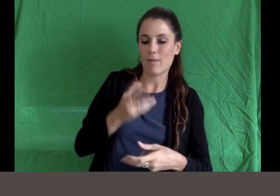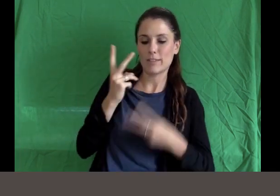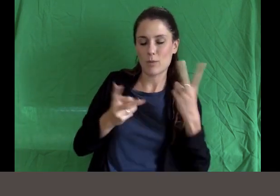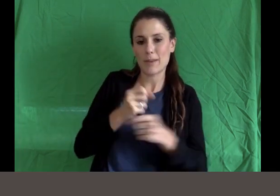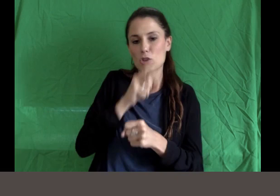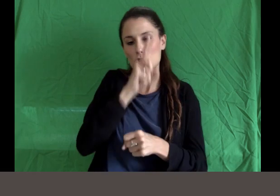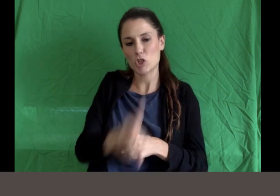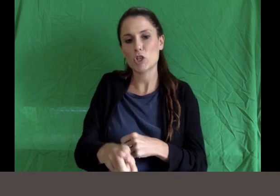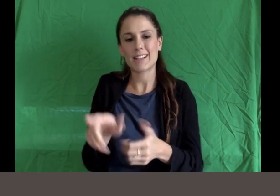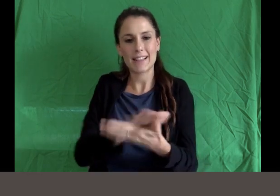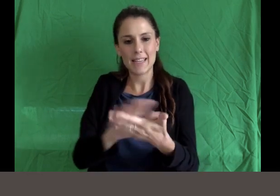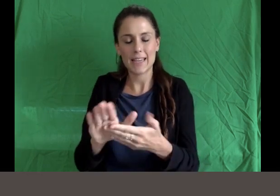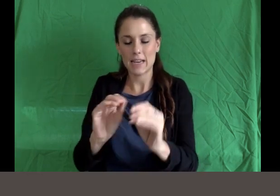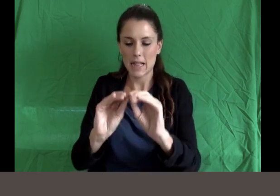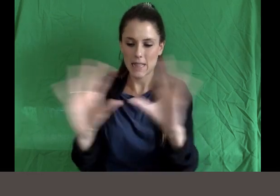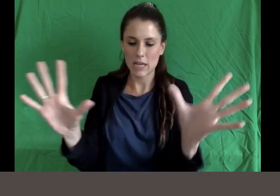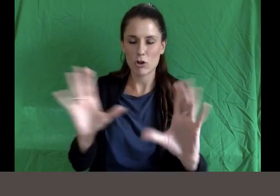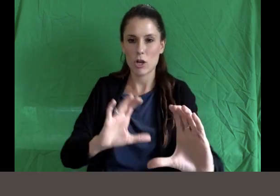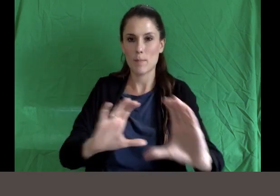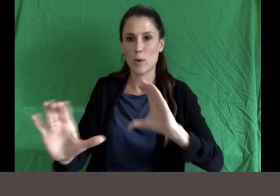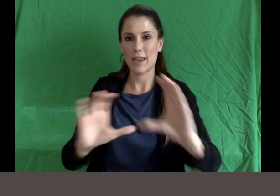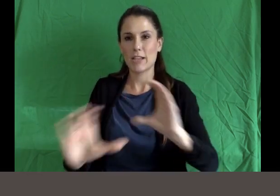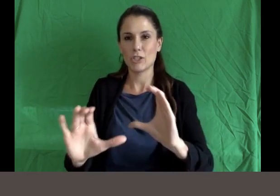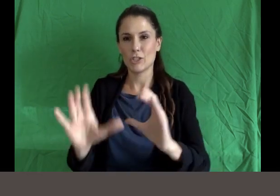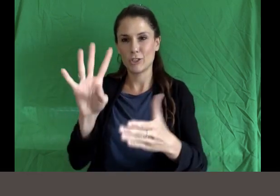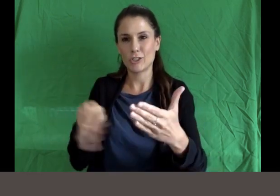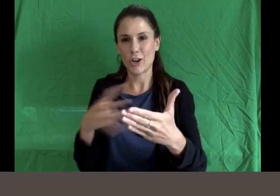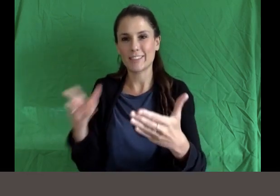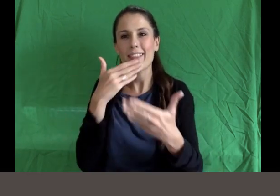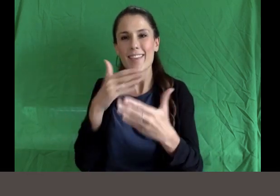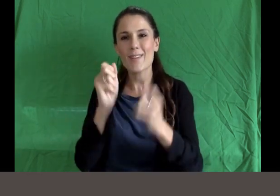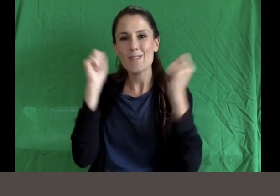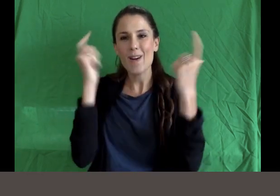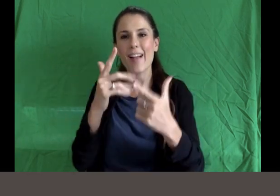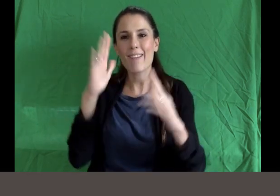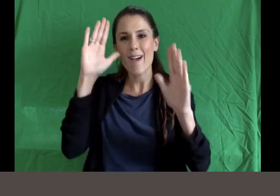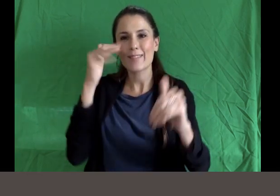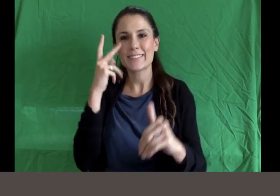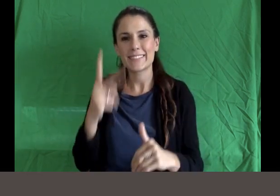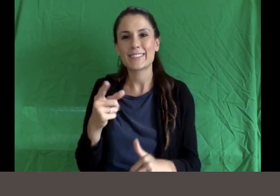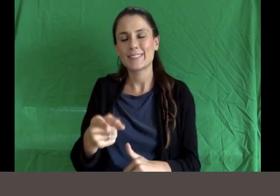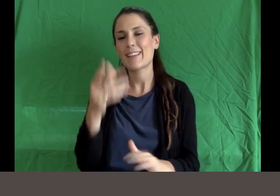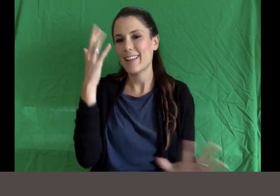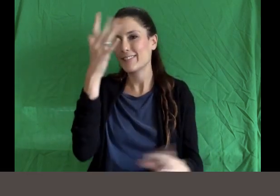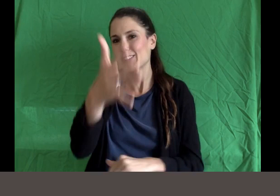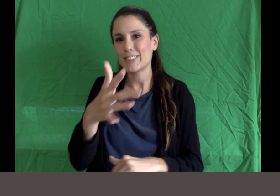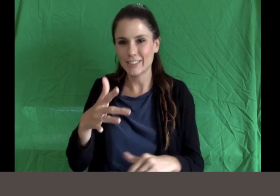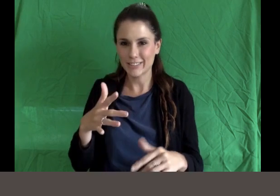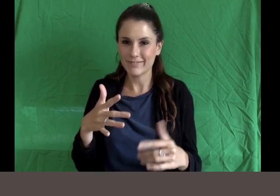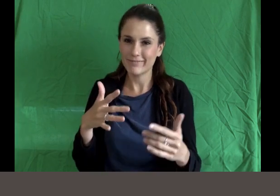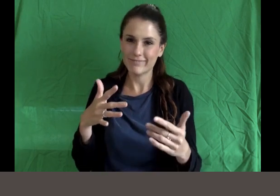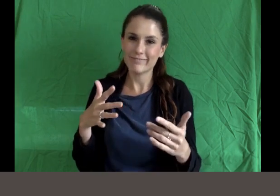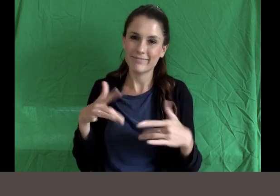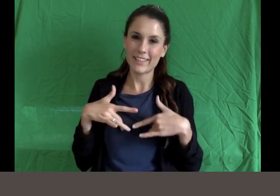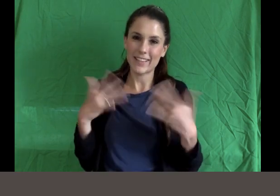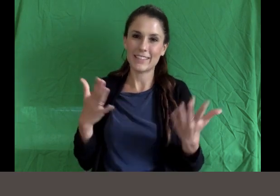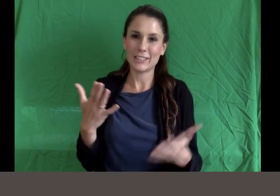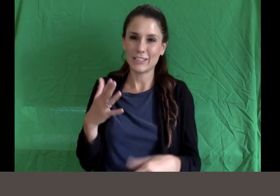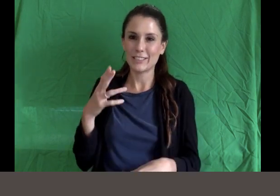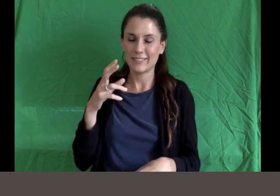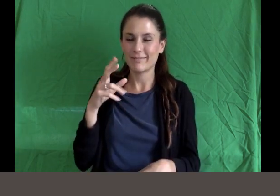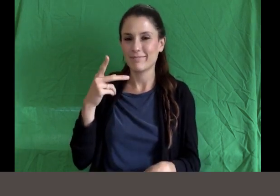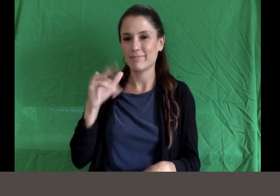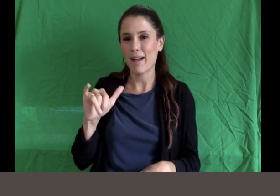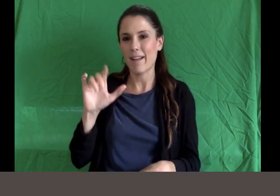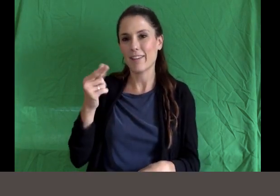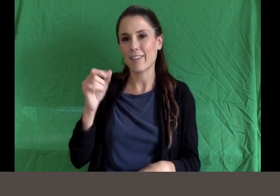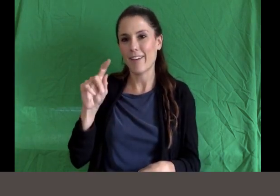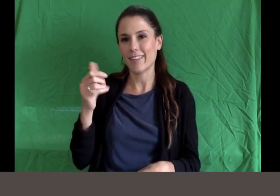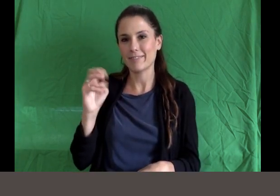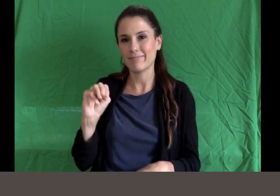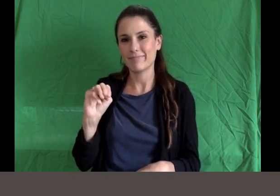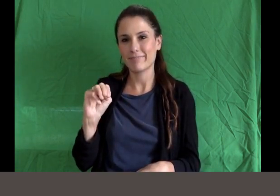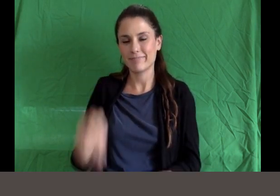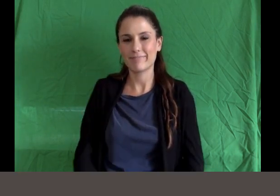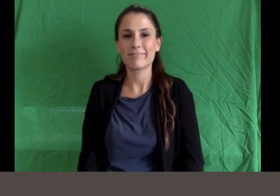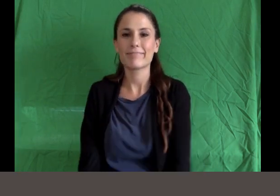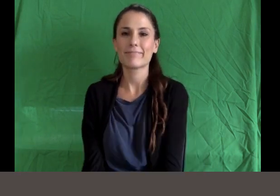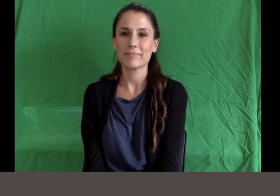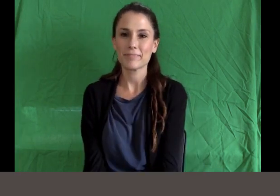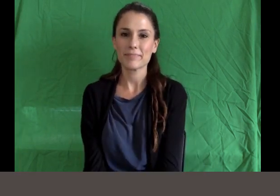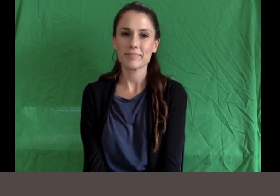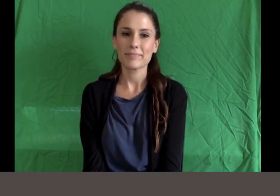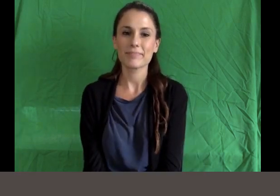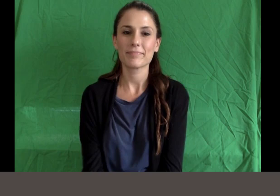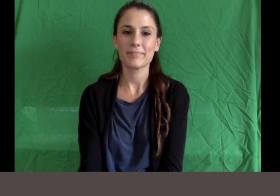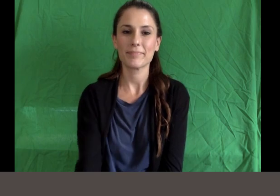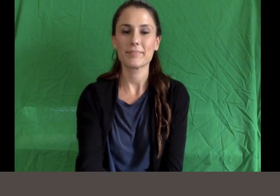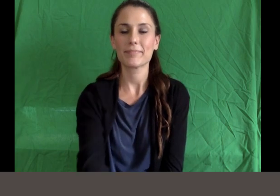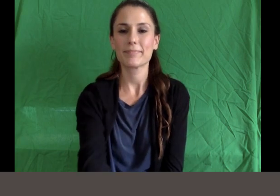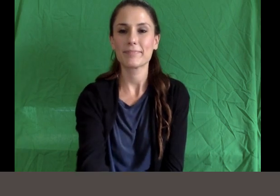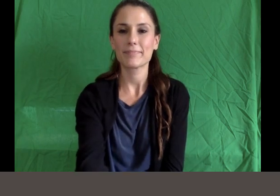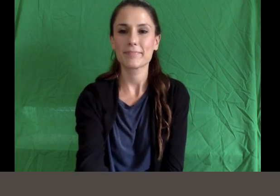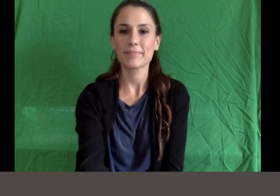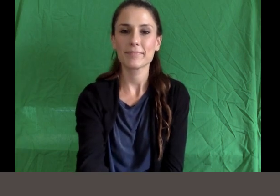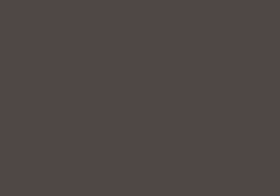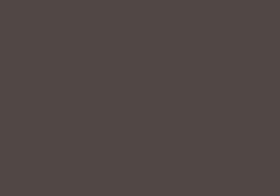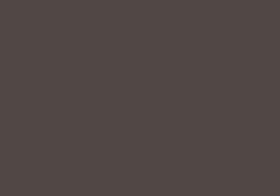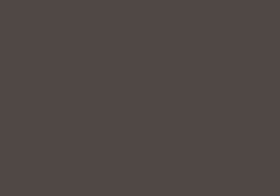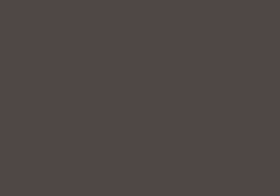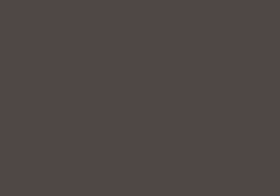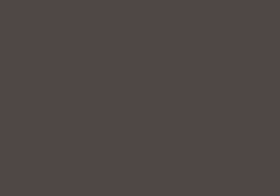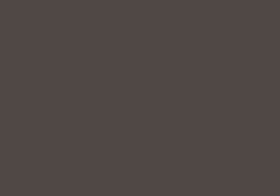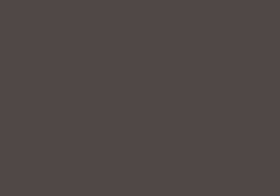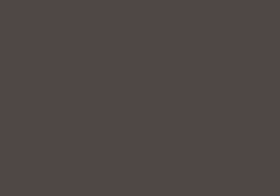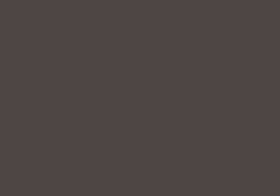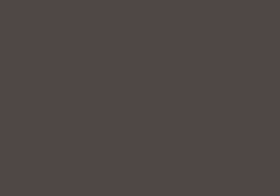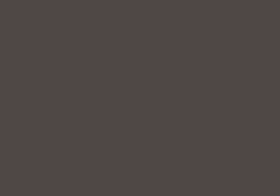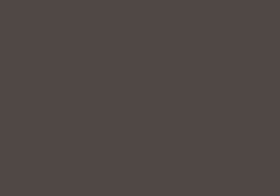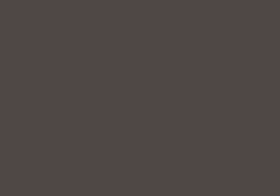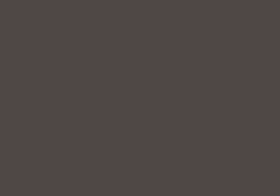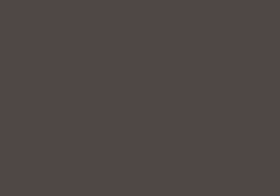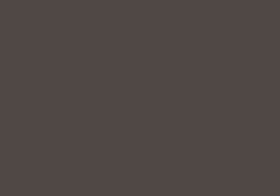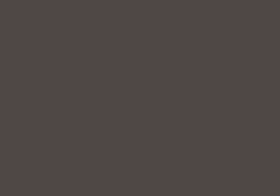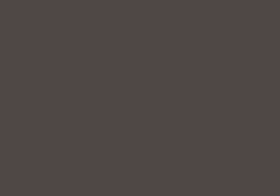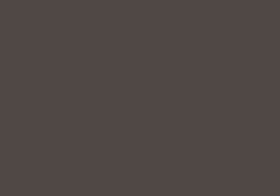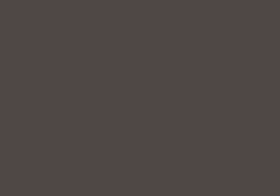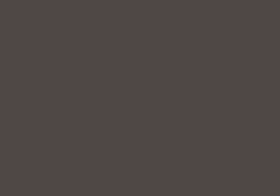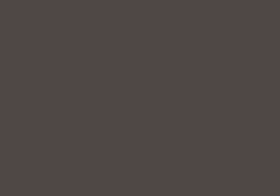PyGotham TV